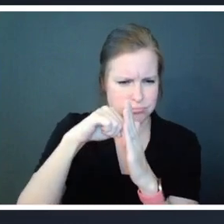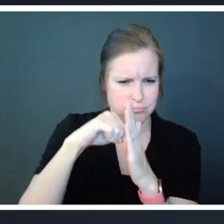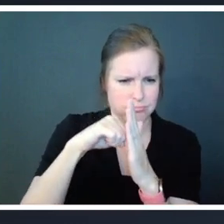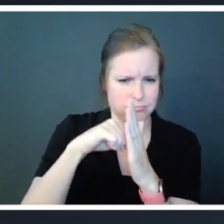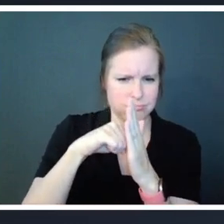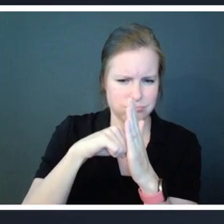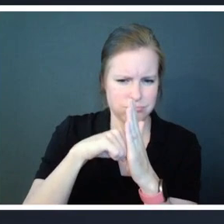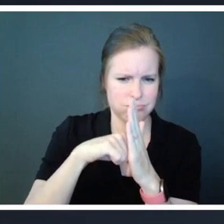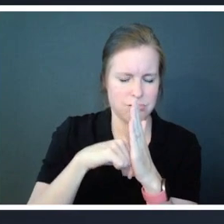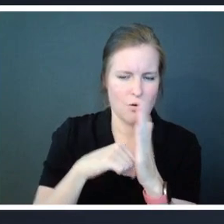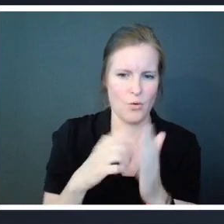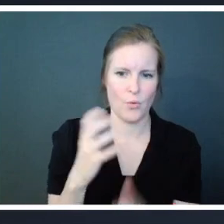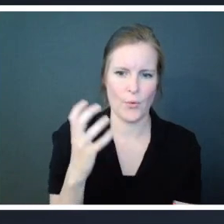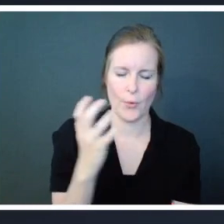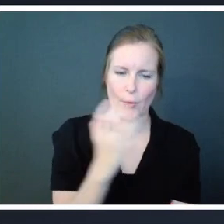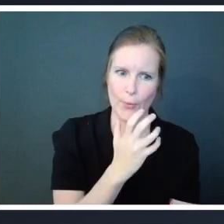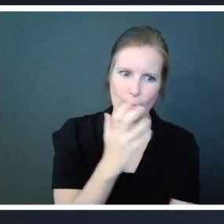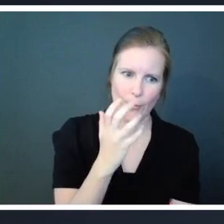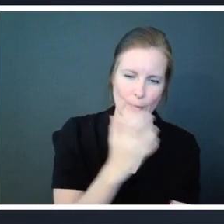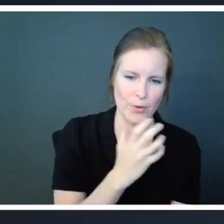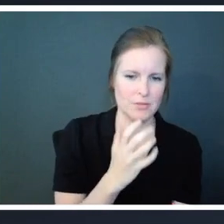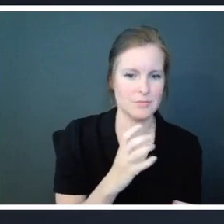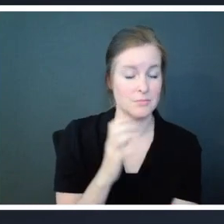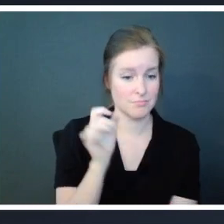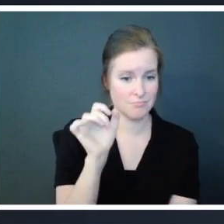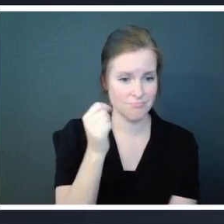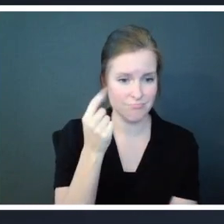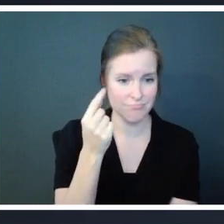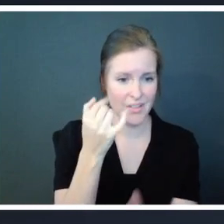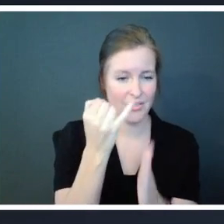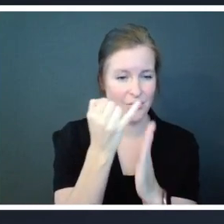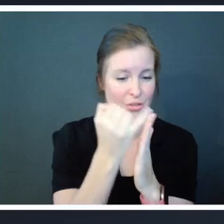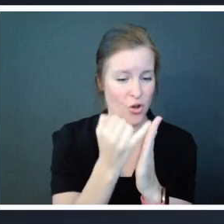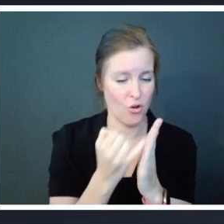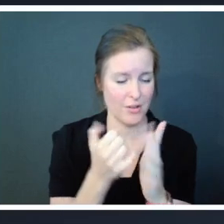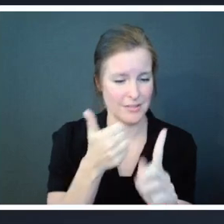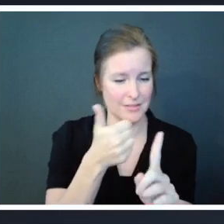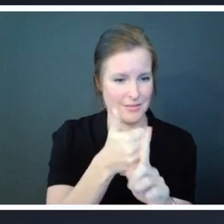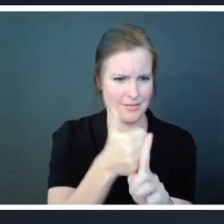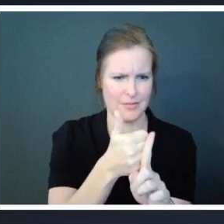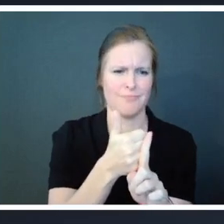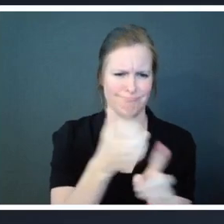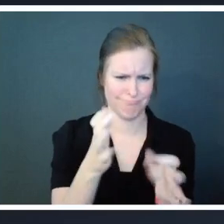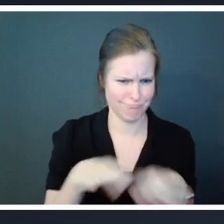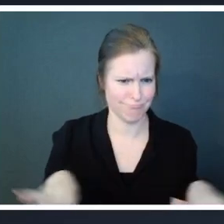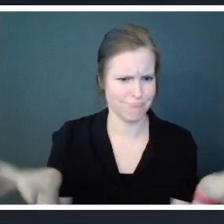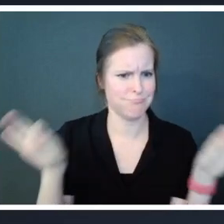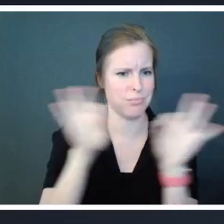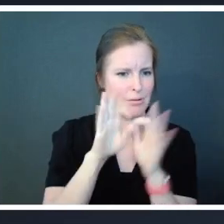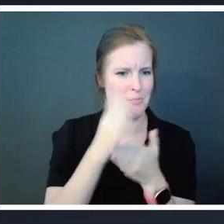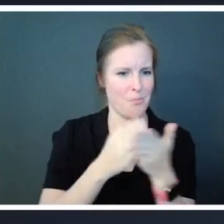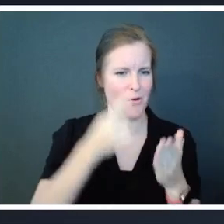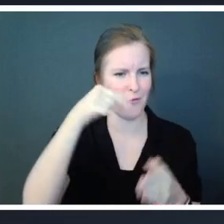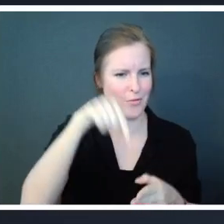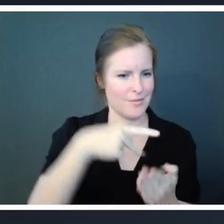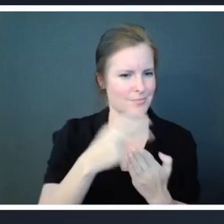art itself is one of the most important parts of the Duck Stamp program. The design of the stamp is